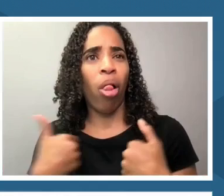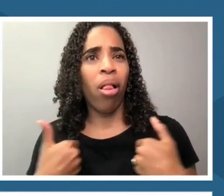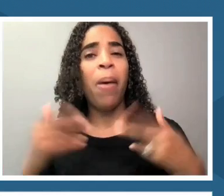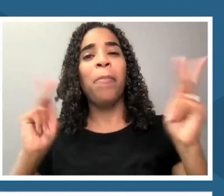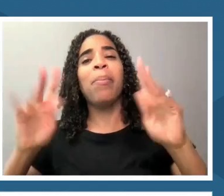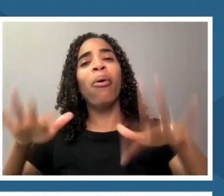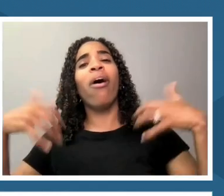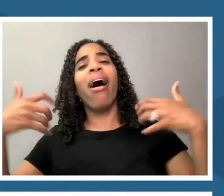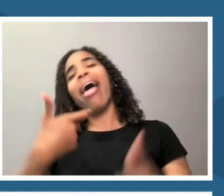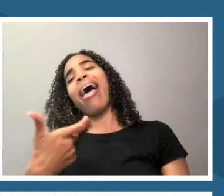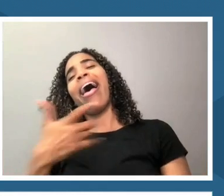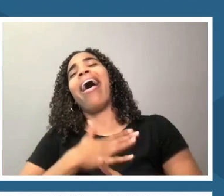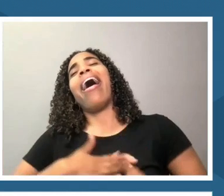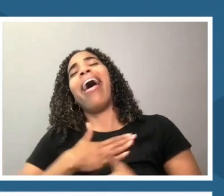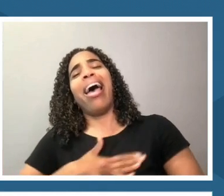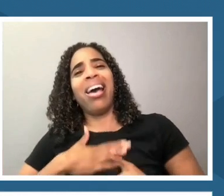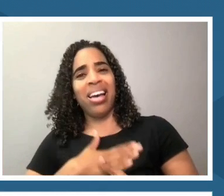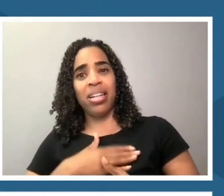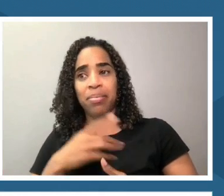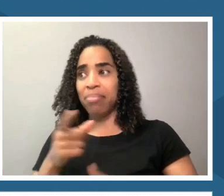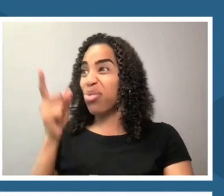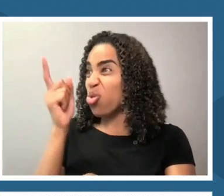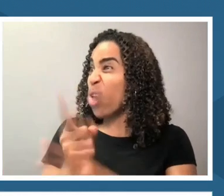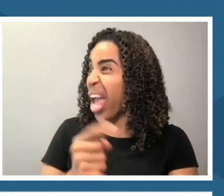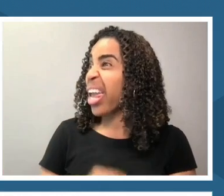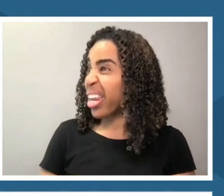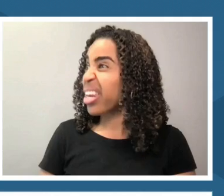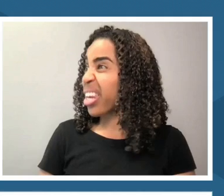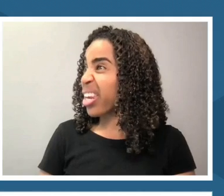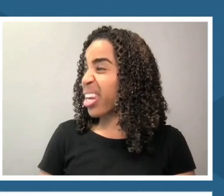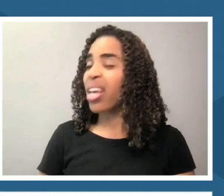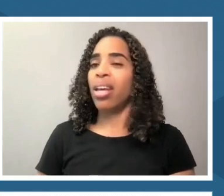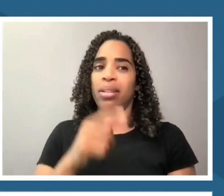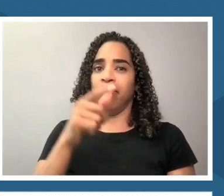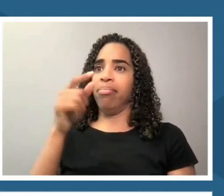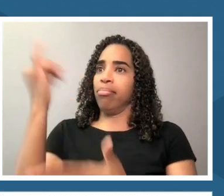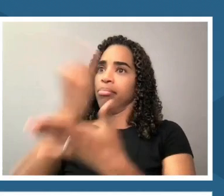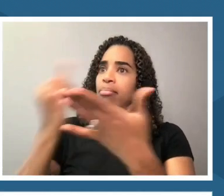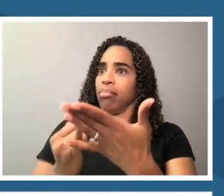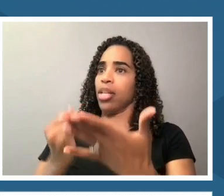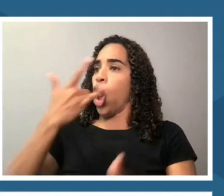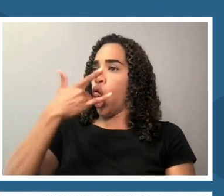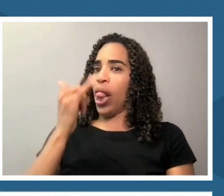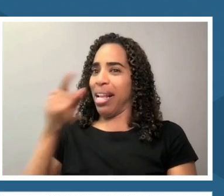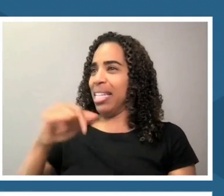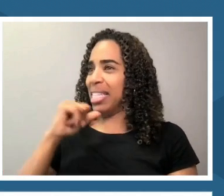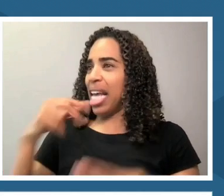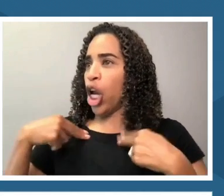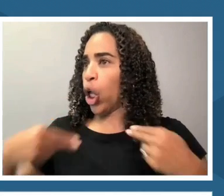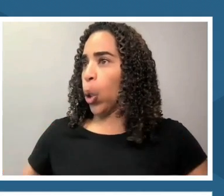do right they flatten groups remove them of their humanity and in doing so it